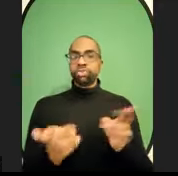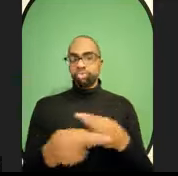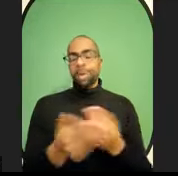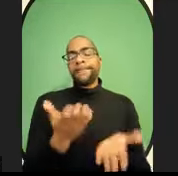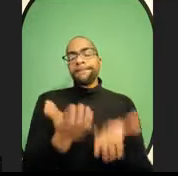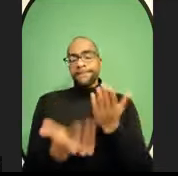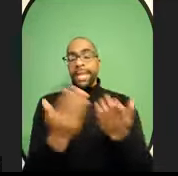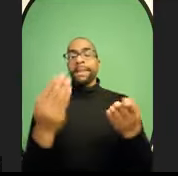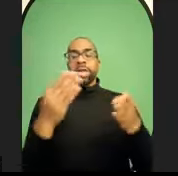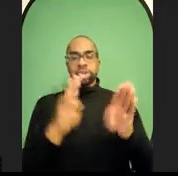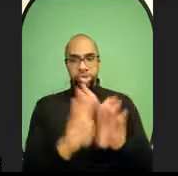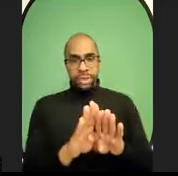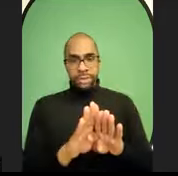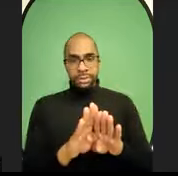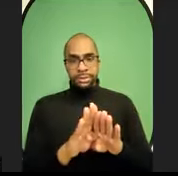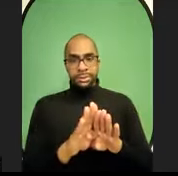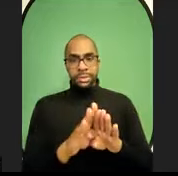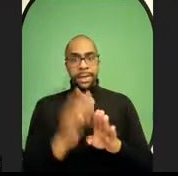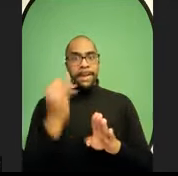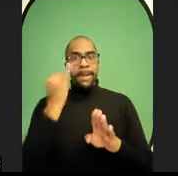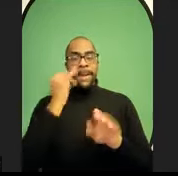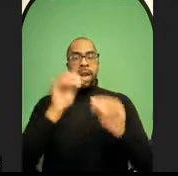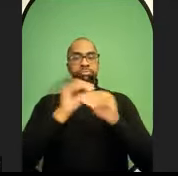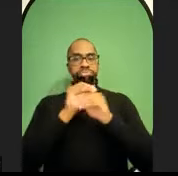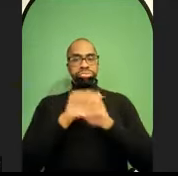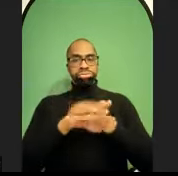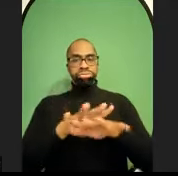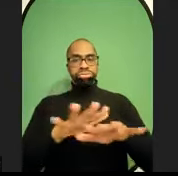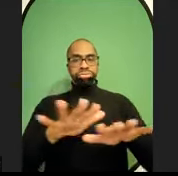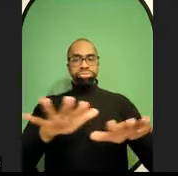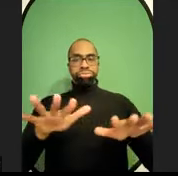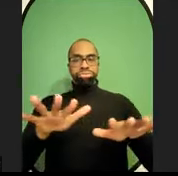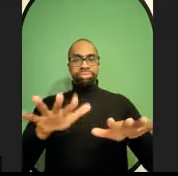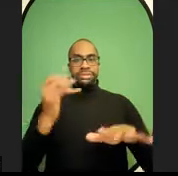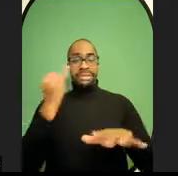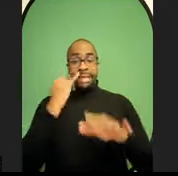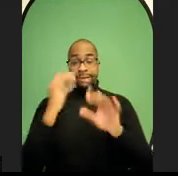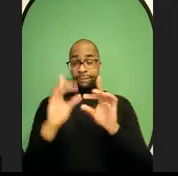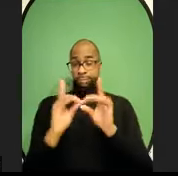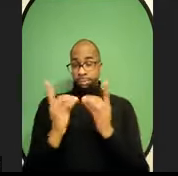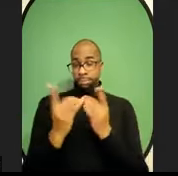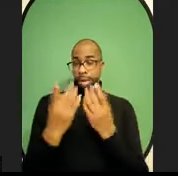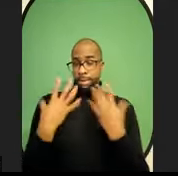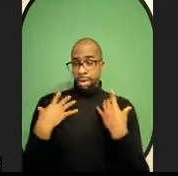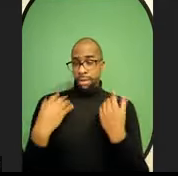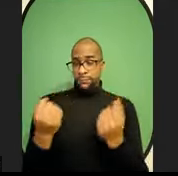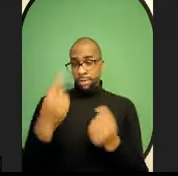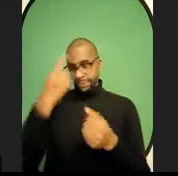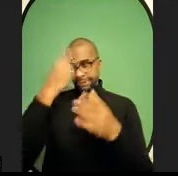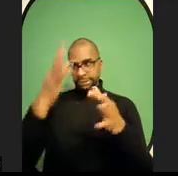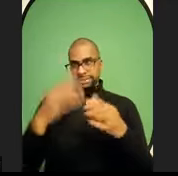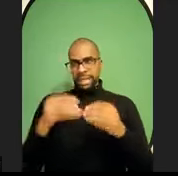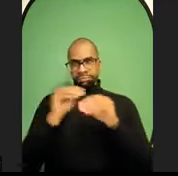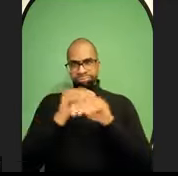tacts if folks feel there's, is the classroom a shut down. and And then of course the it And then of course the if there's widespread the, if the Department of Health and the do